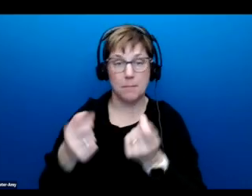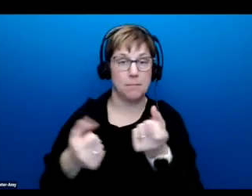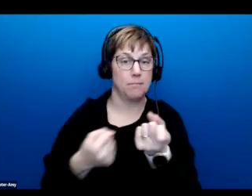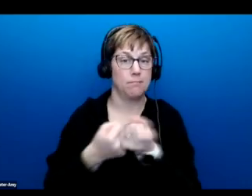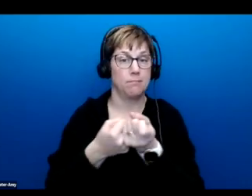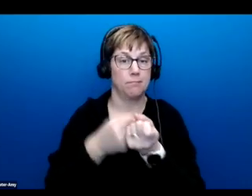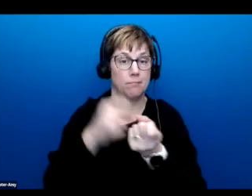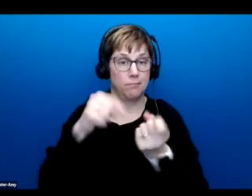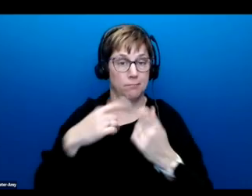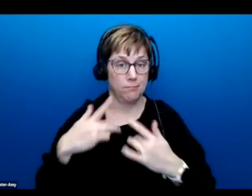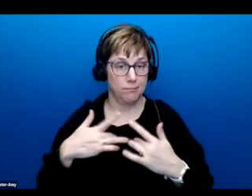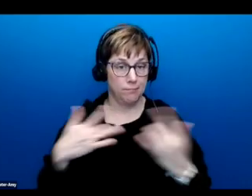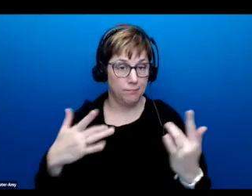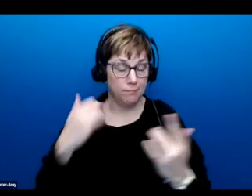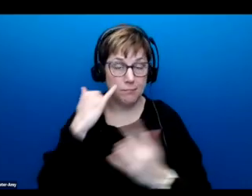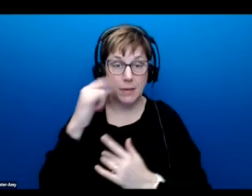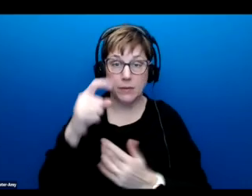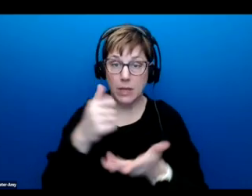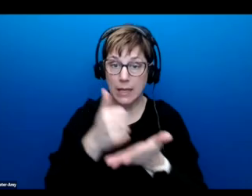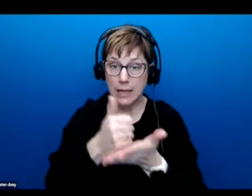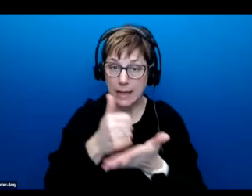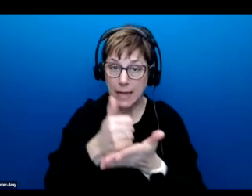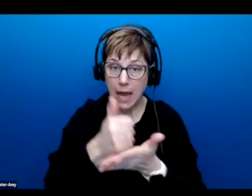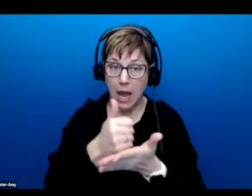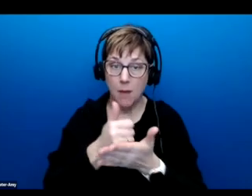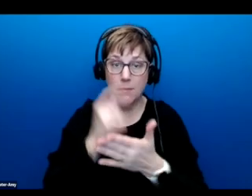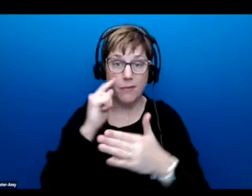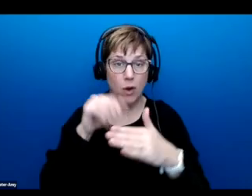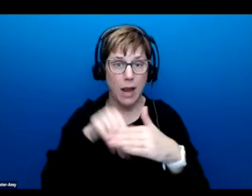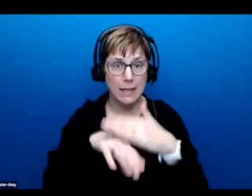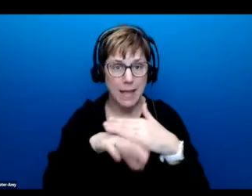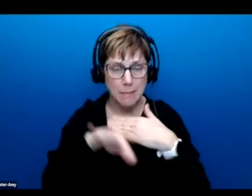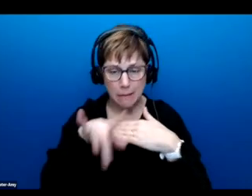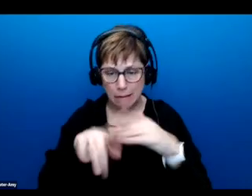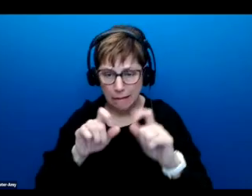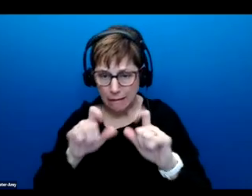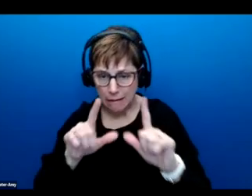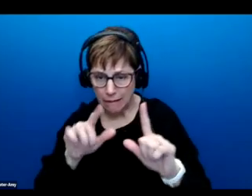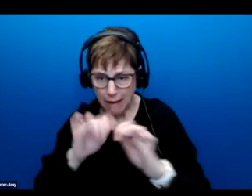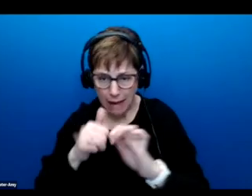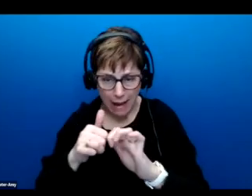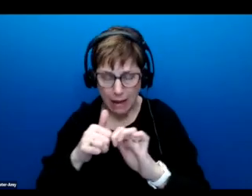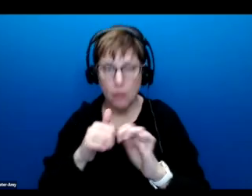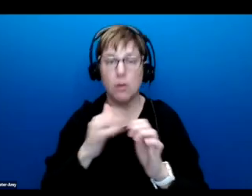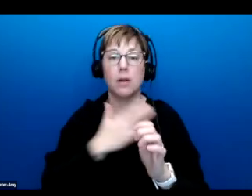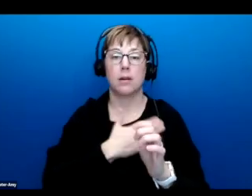If you need help enabling your needed accessibility features, please be sure to either